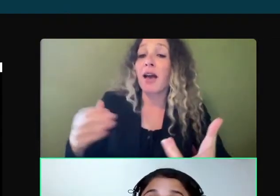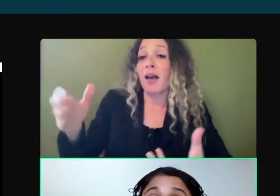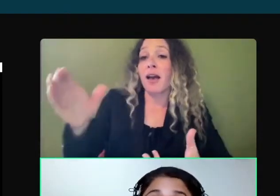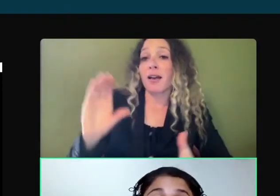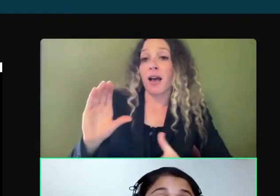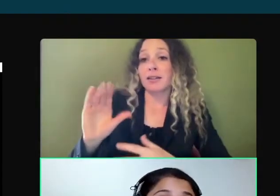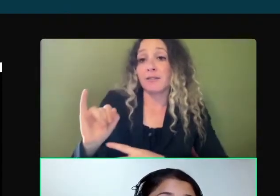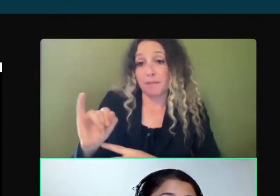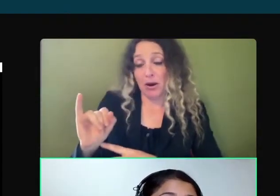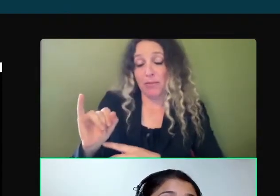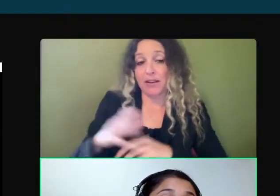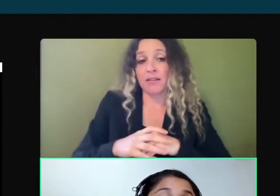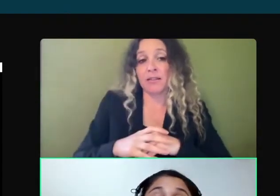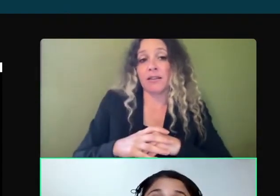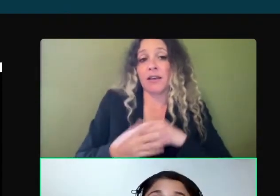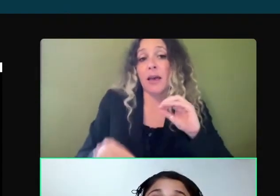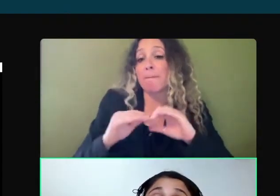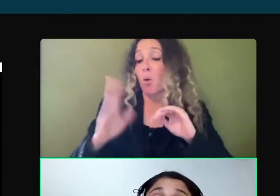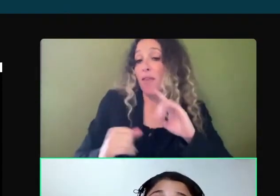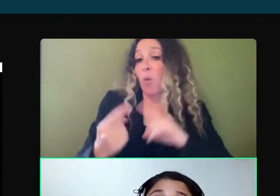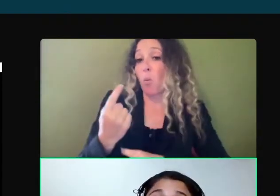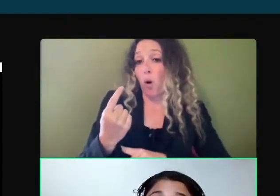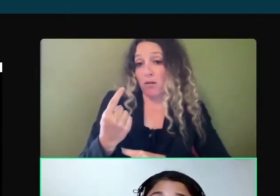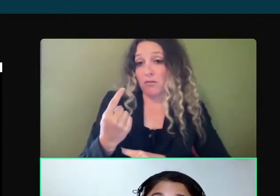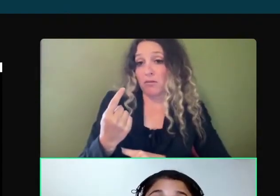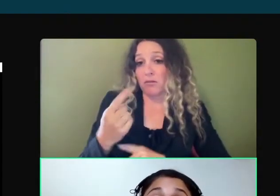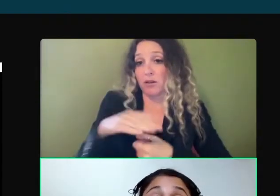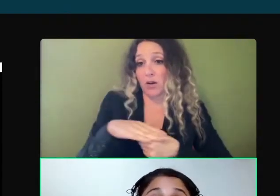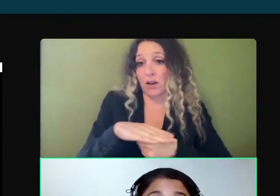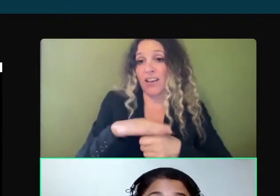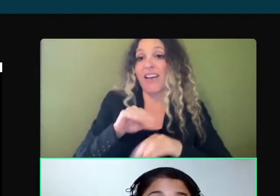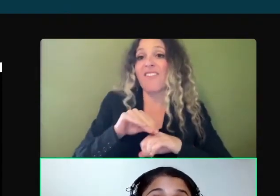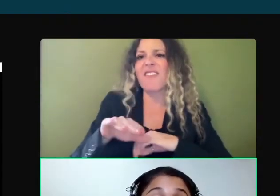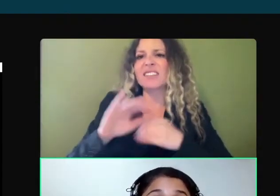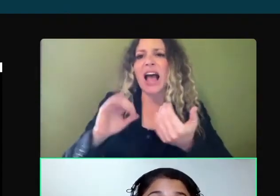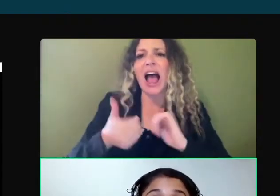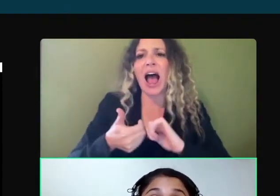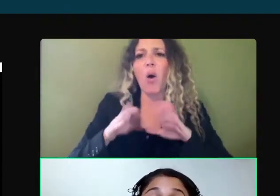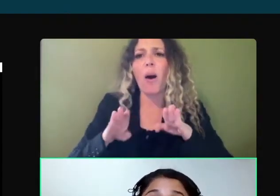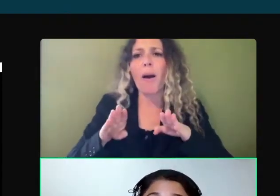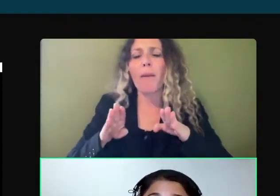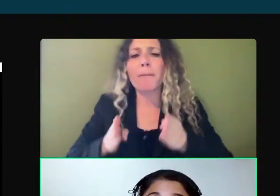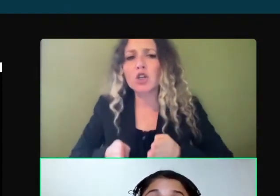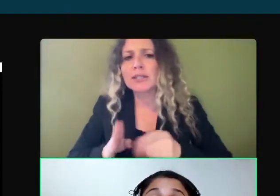than one domain that actually affects how a person functions in their day-to-day life.